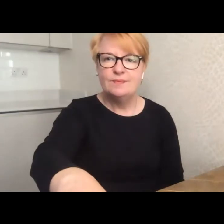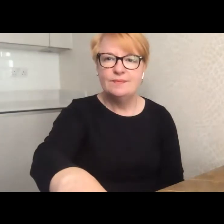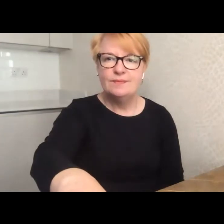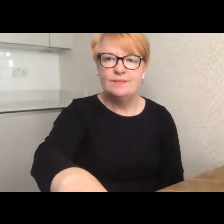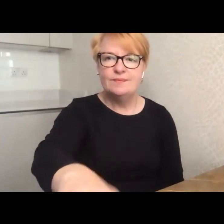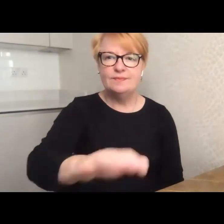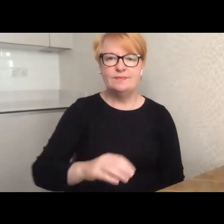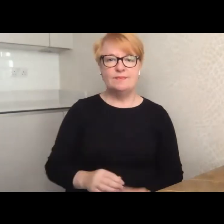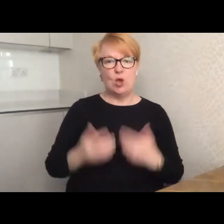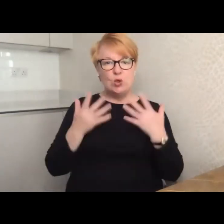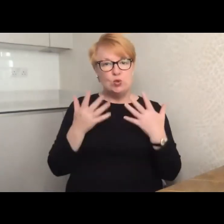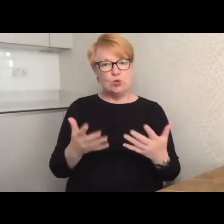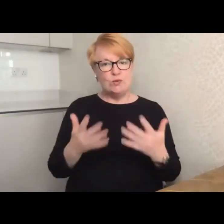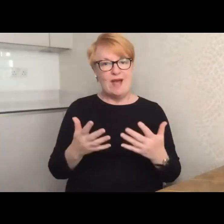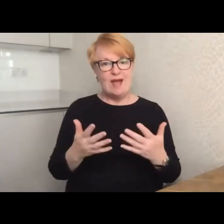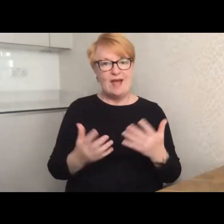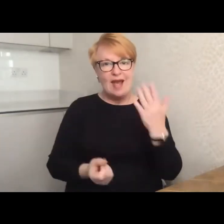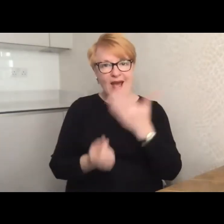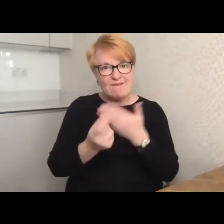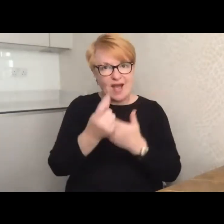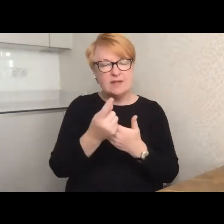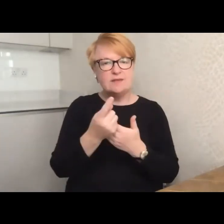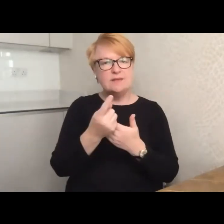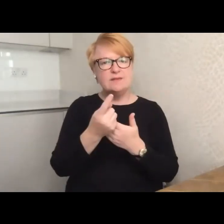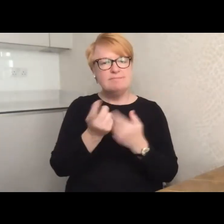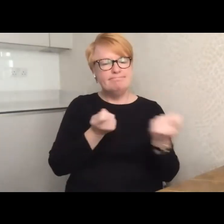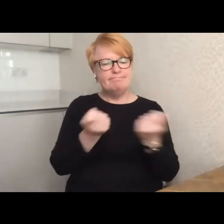will be moderated by Jes Fernie, independent writer and curator.